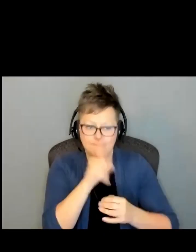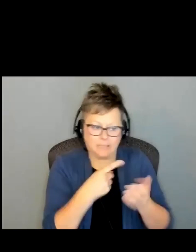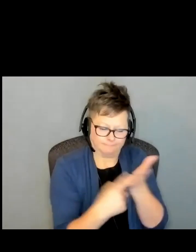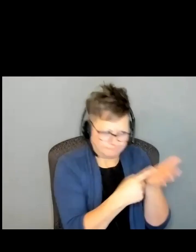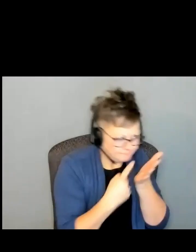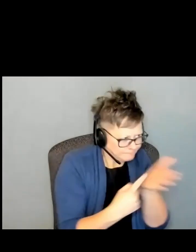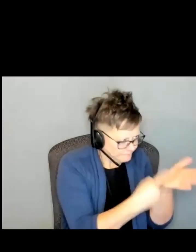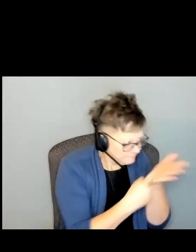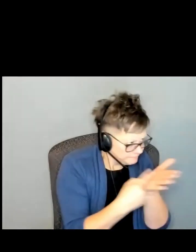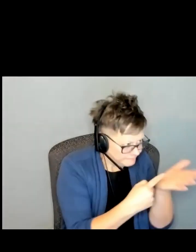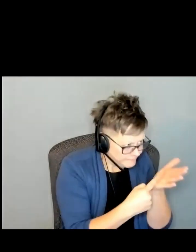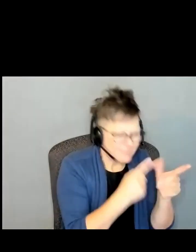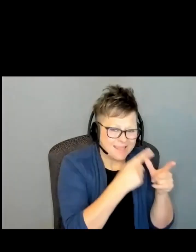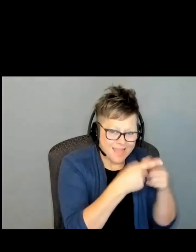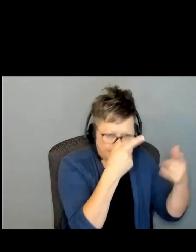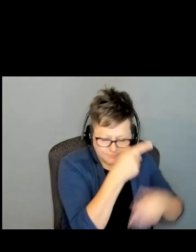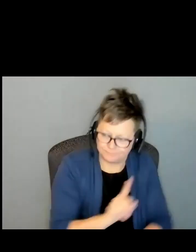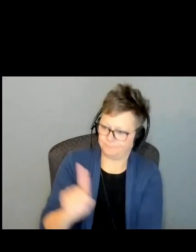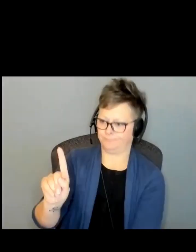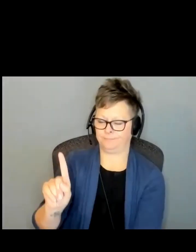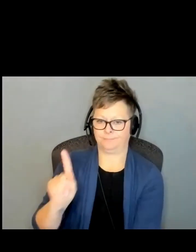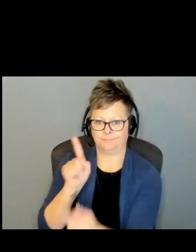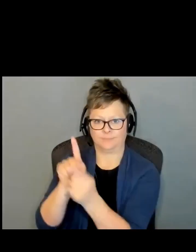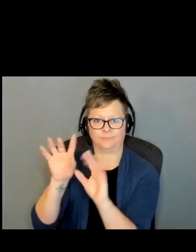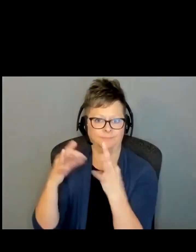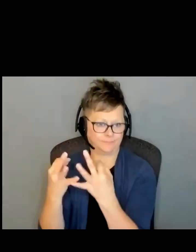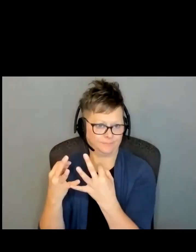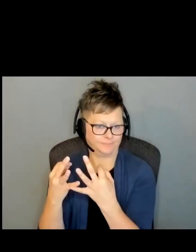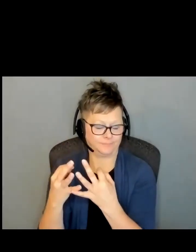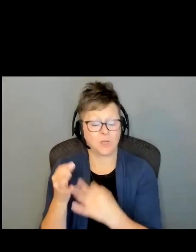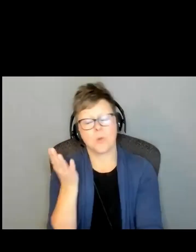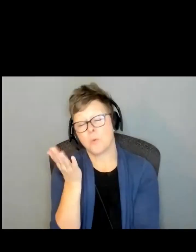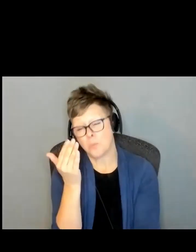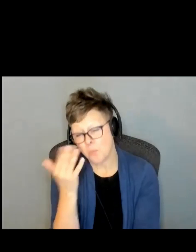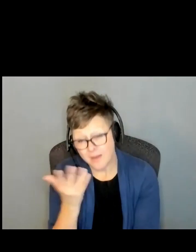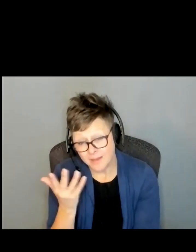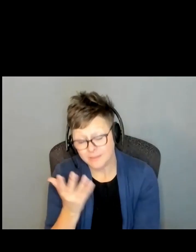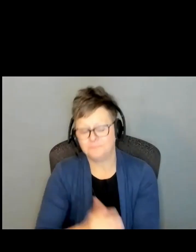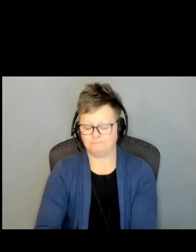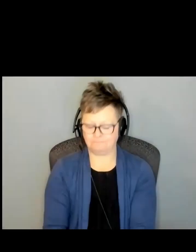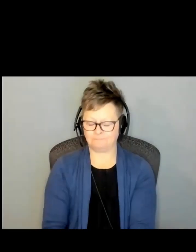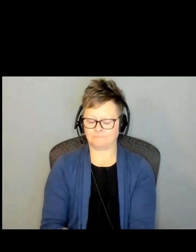information. The reason I am bringing this information in, oftentimes institutions who are going